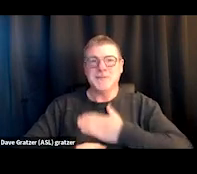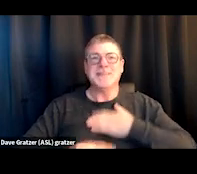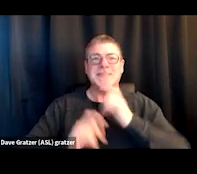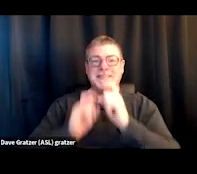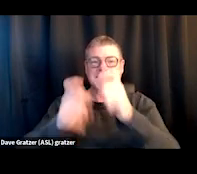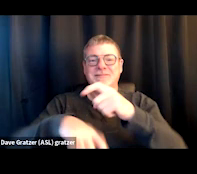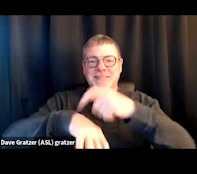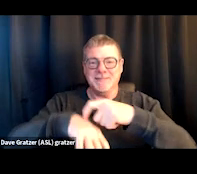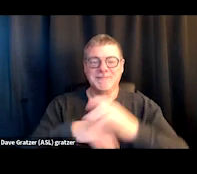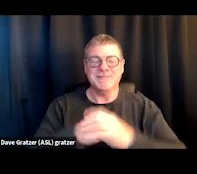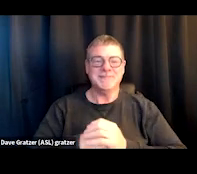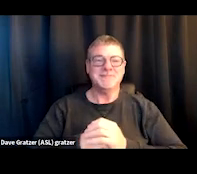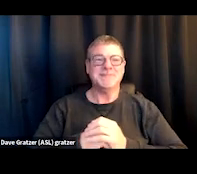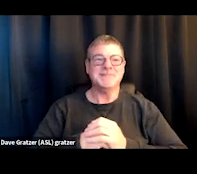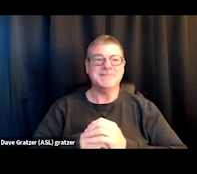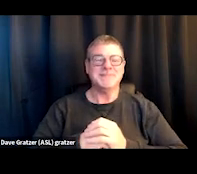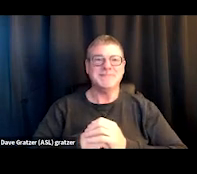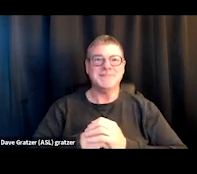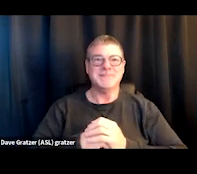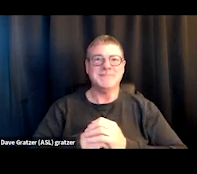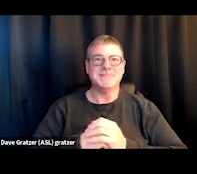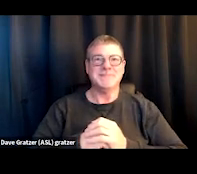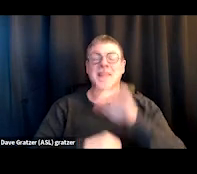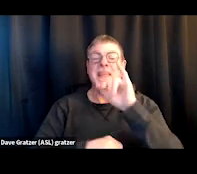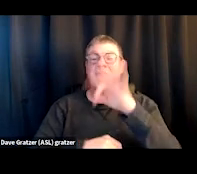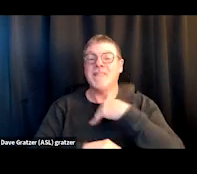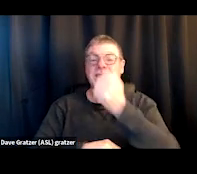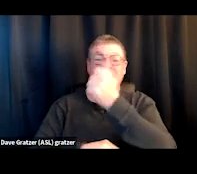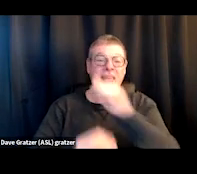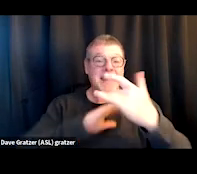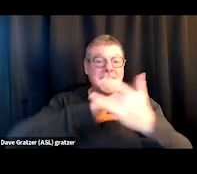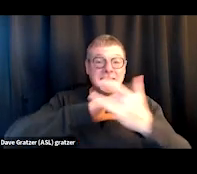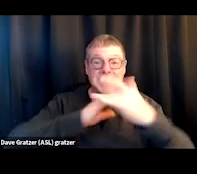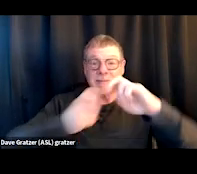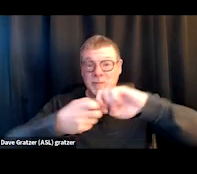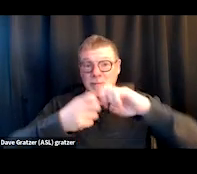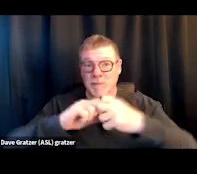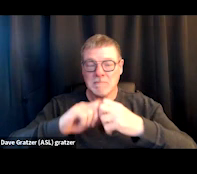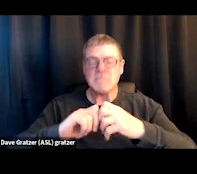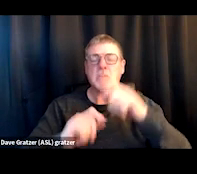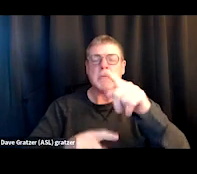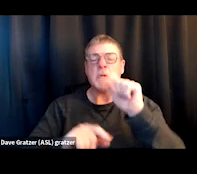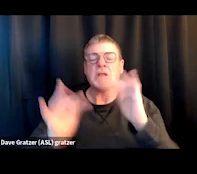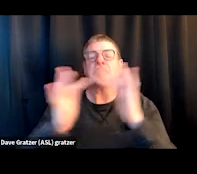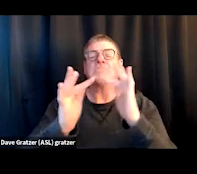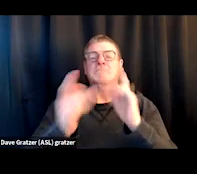and expertise to us today. So if you have any technical difficulties, feel free to reach out to us.